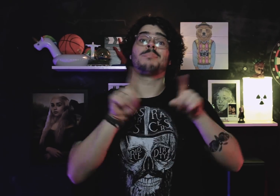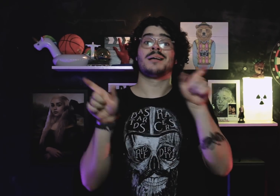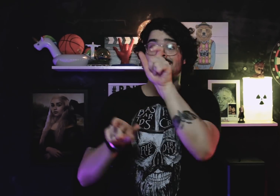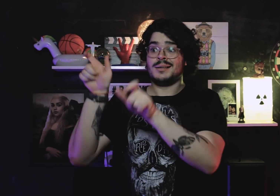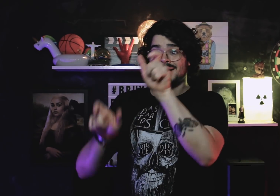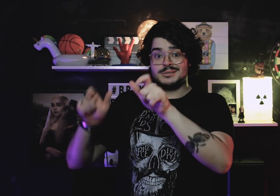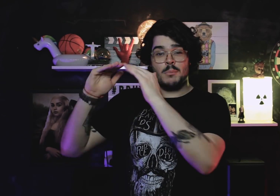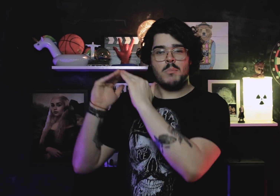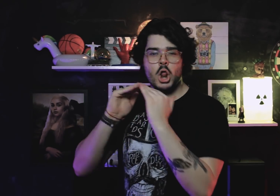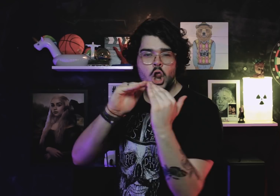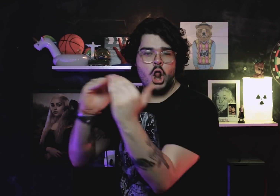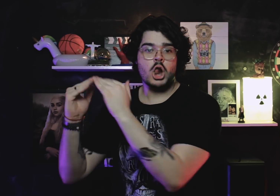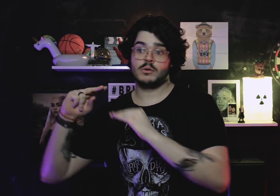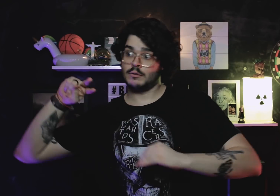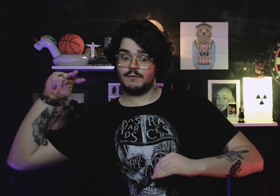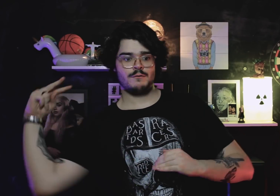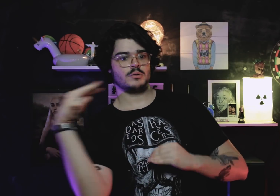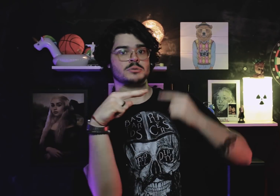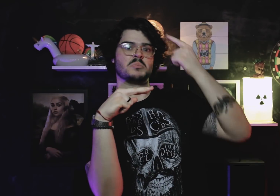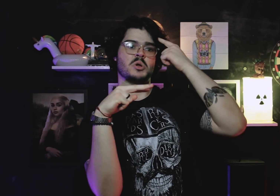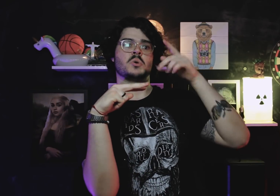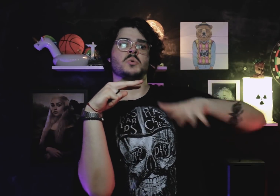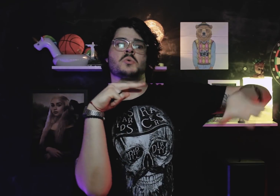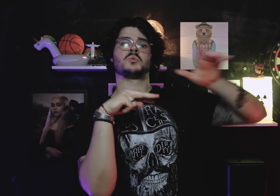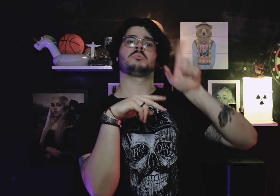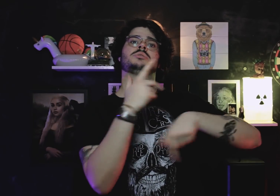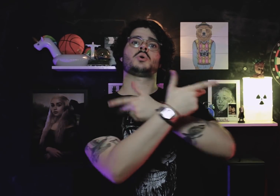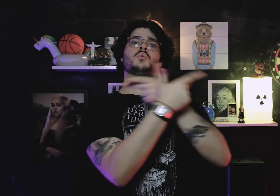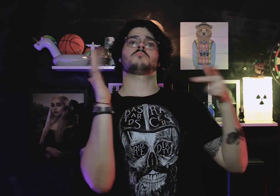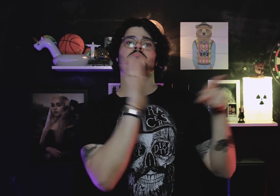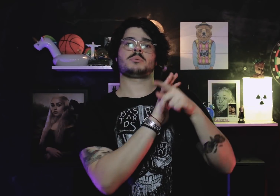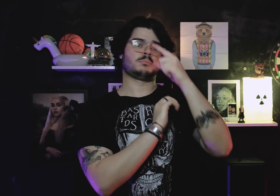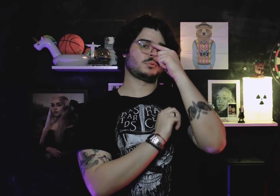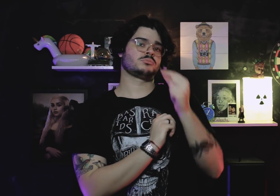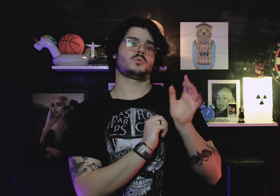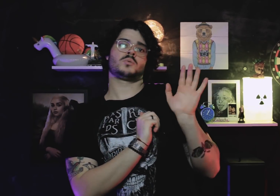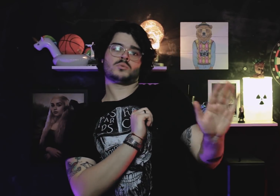but the residents thought that they were a consequence of witchcraft.